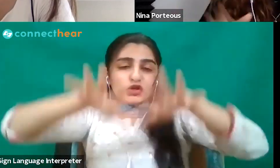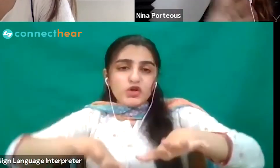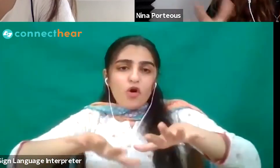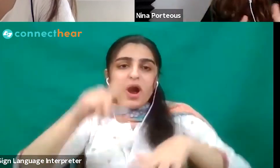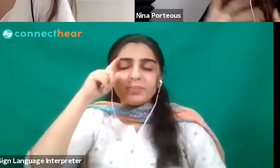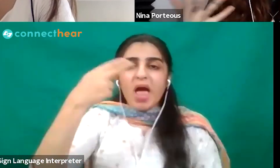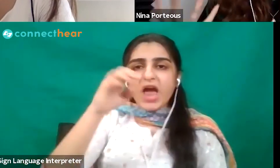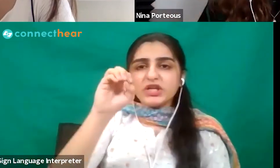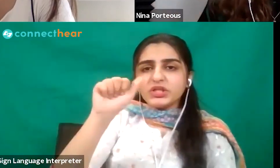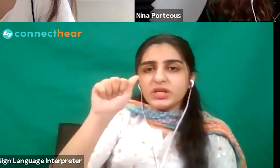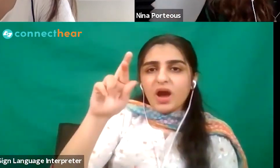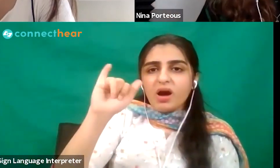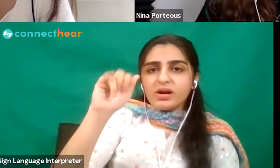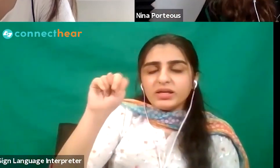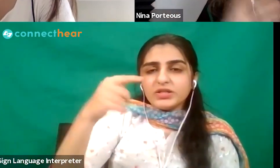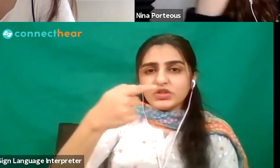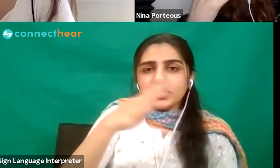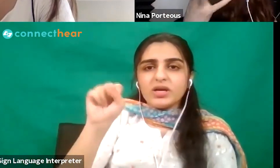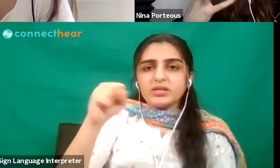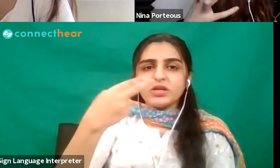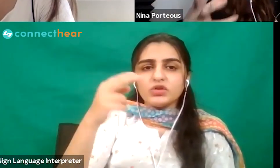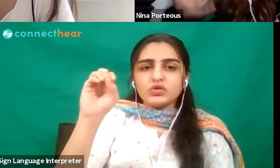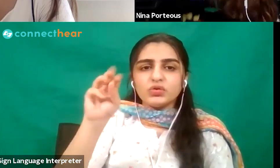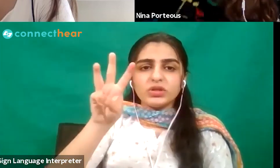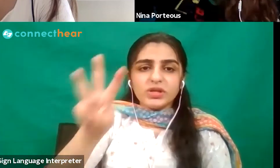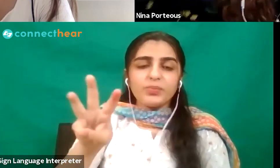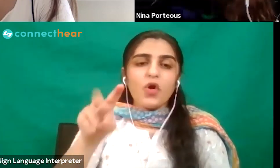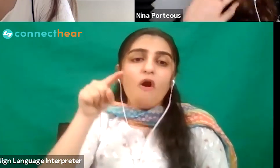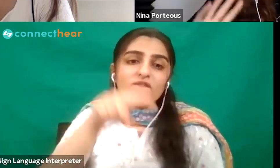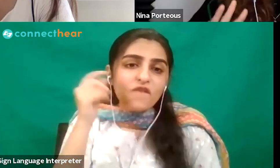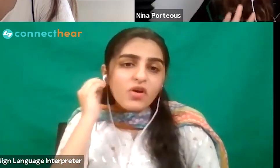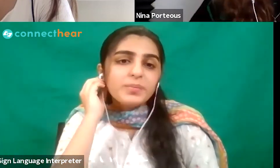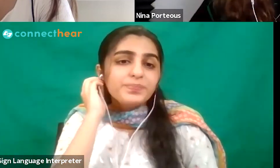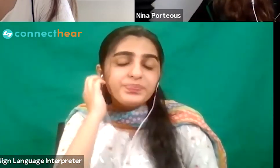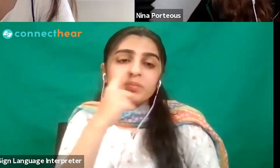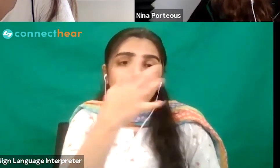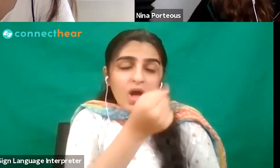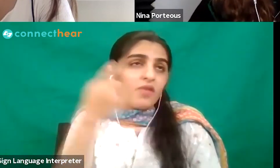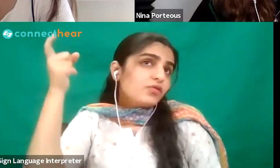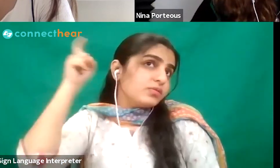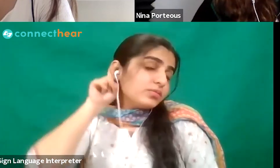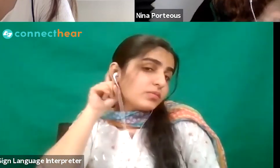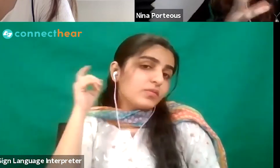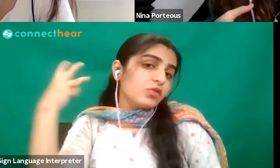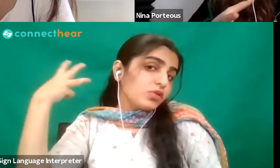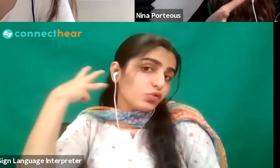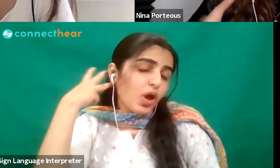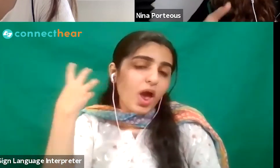that's when they discovered that all you know she can't hit company. That's when I got my first hearing aid.